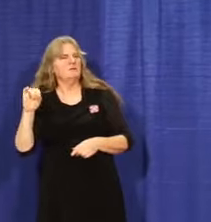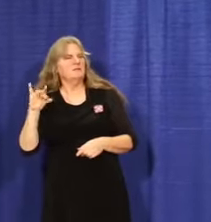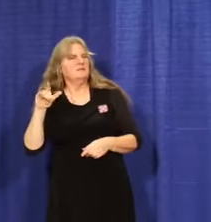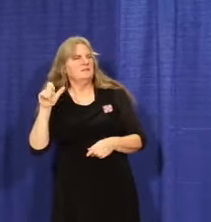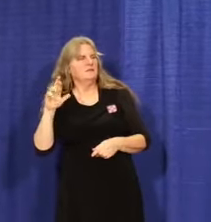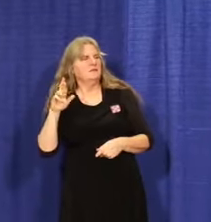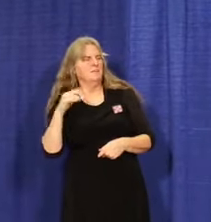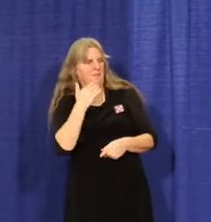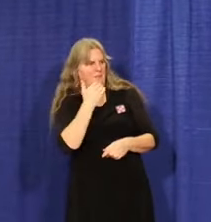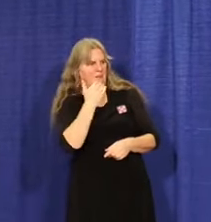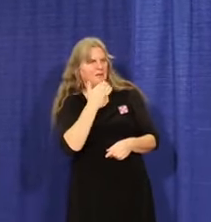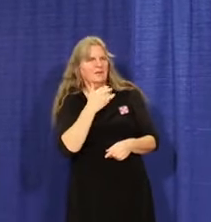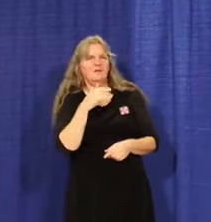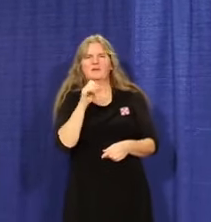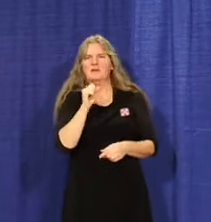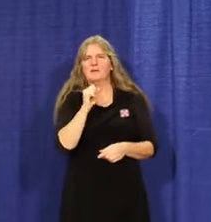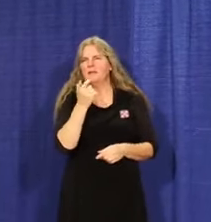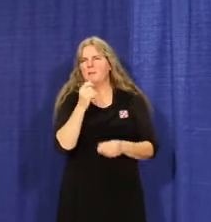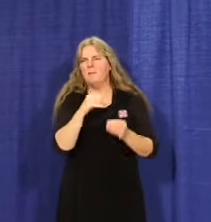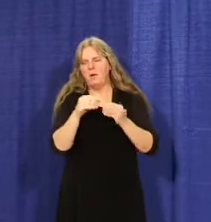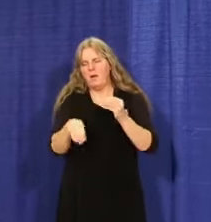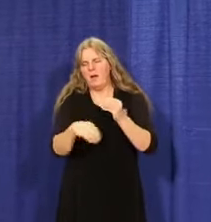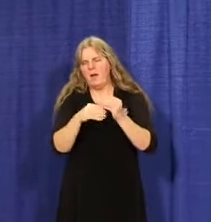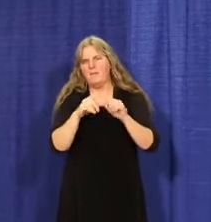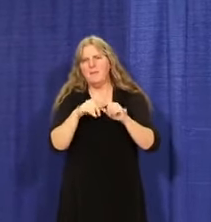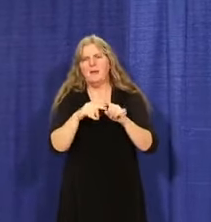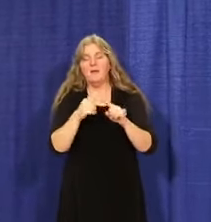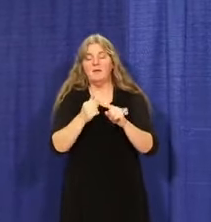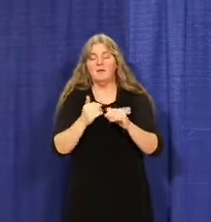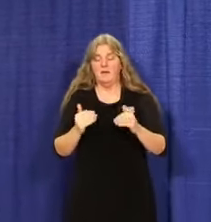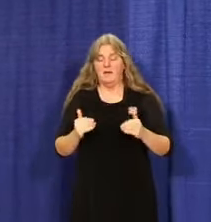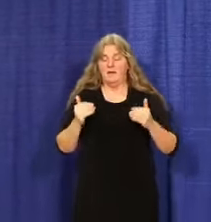other than of course the way that we move through our phases is by having direct